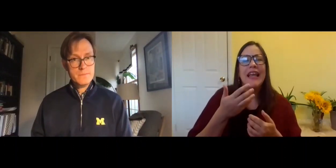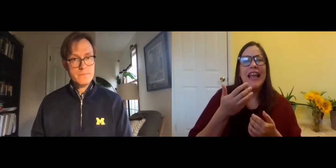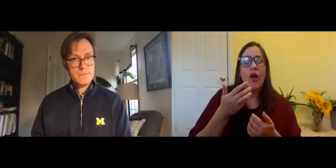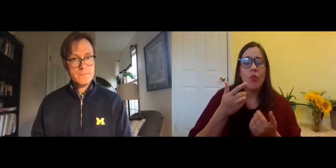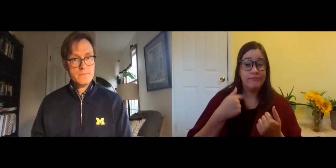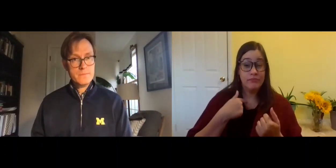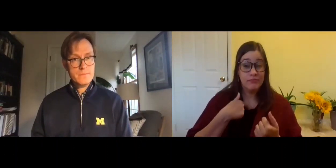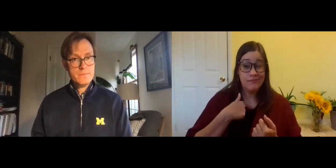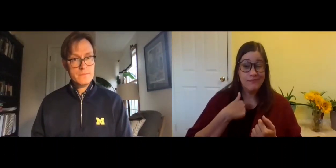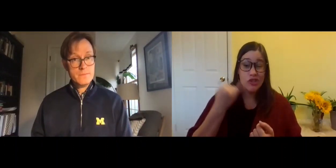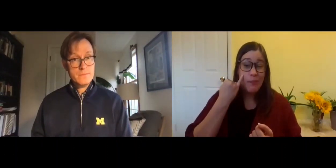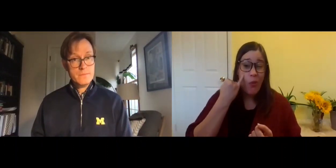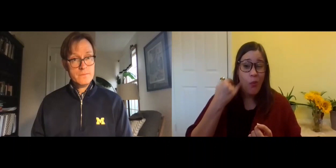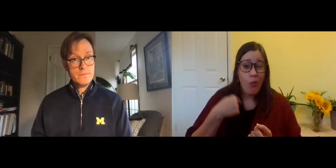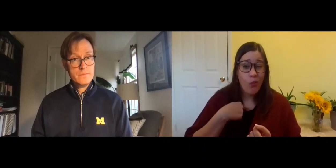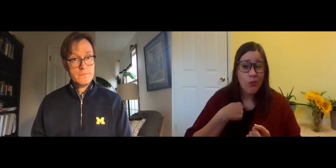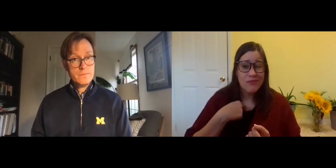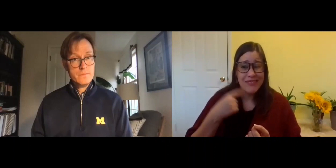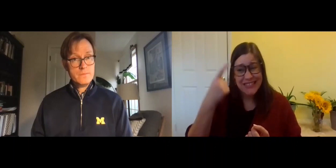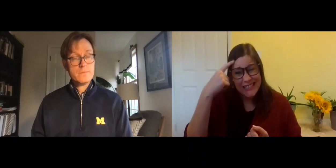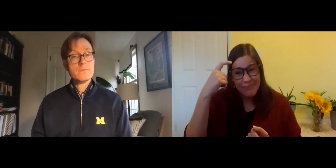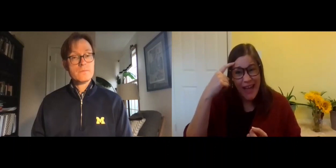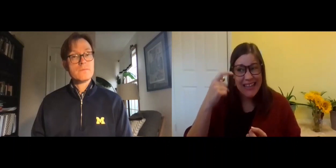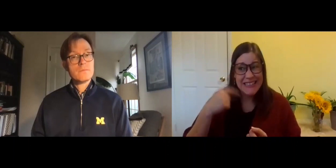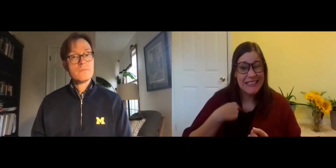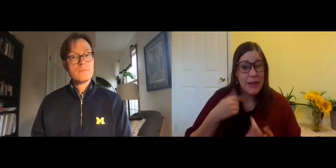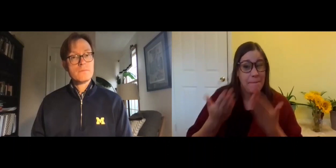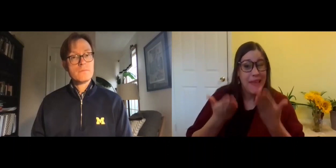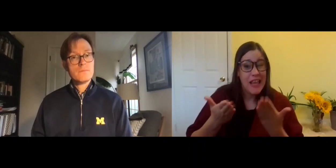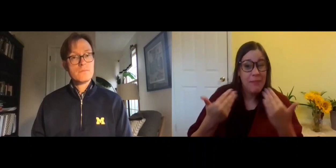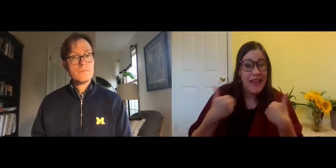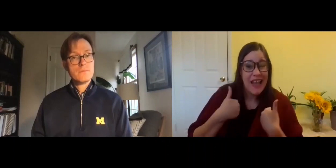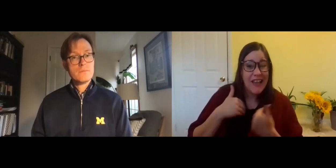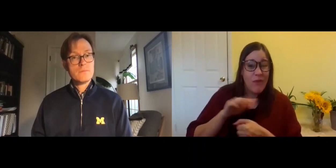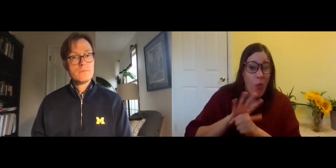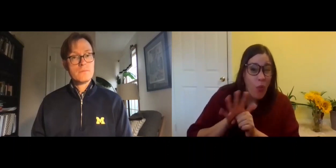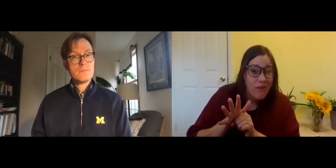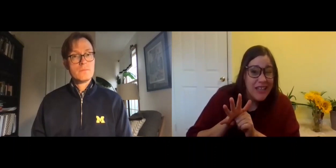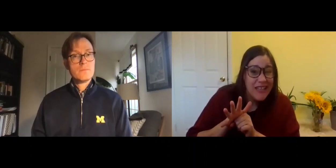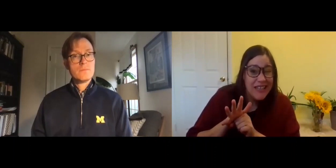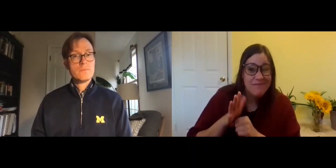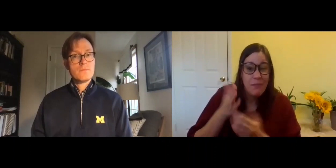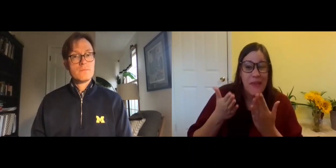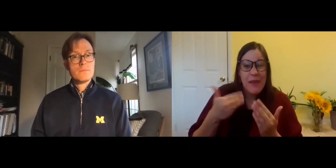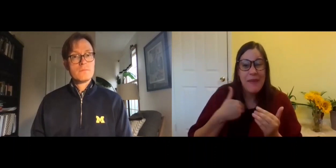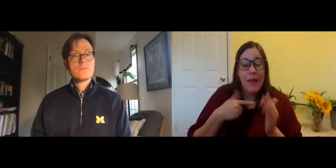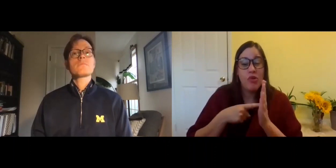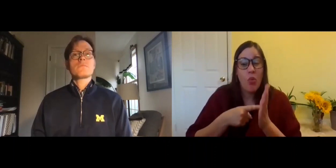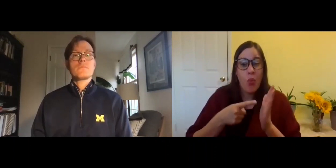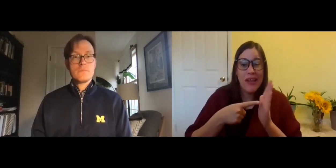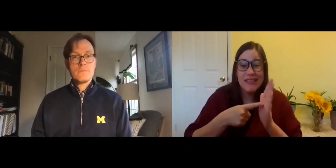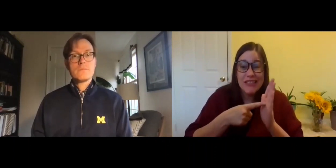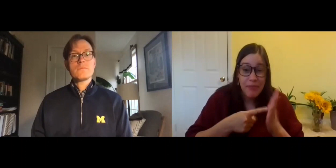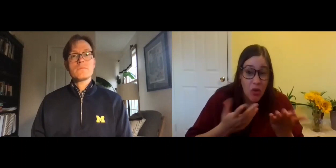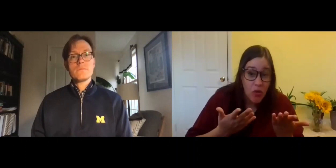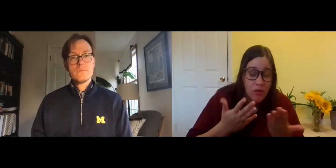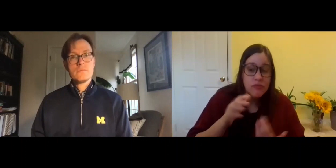Annie Urasky: Suppose I suspect that maybe I have COVID-19.